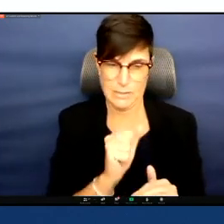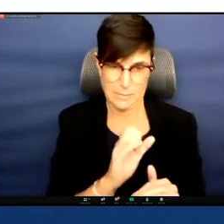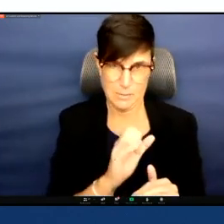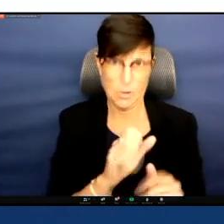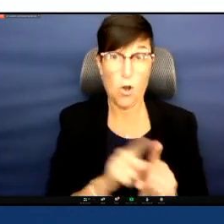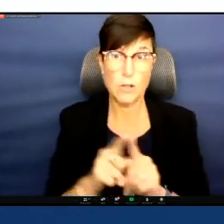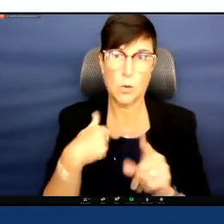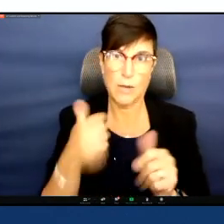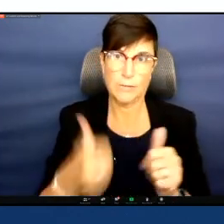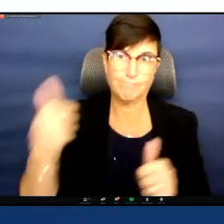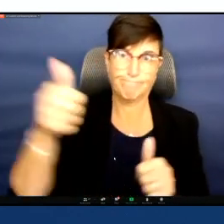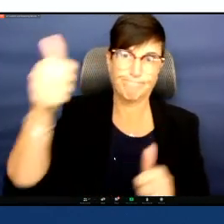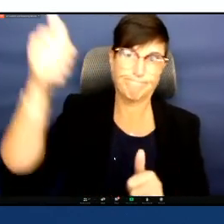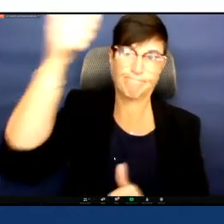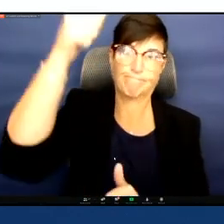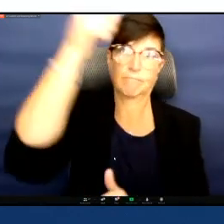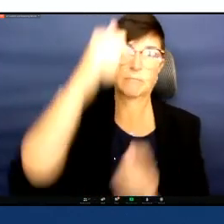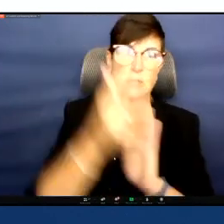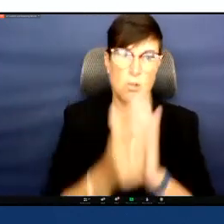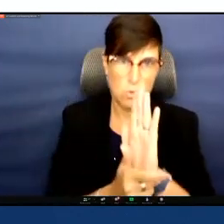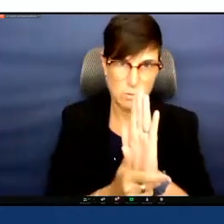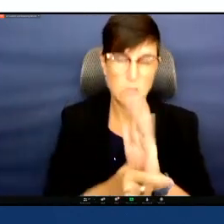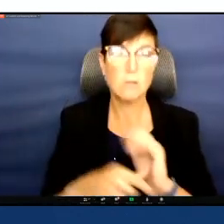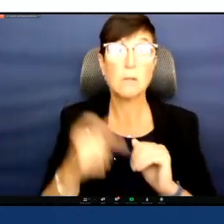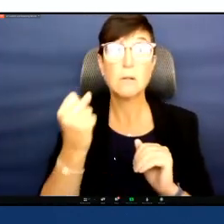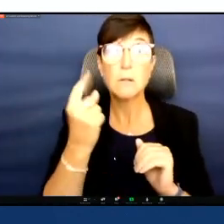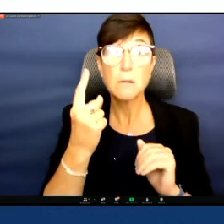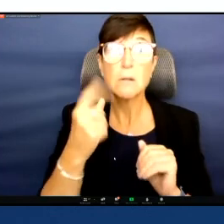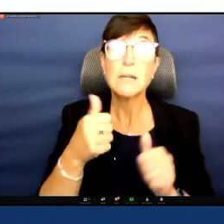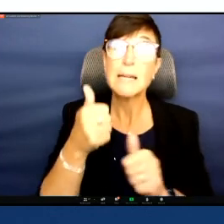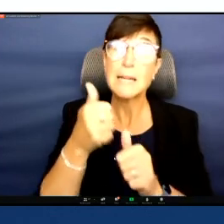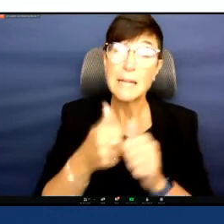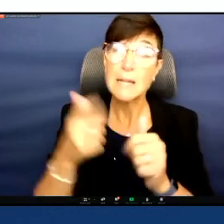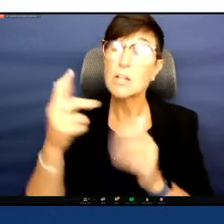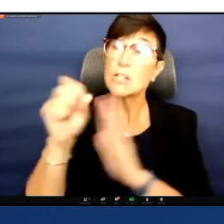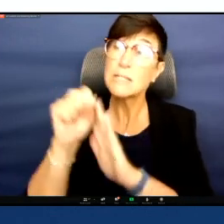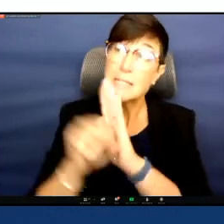Counties receive substantial funding from the state and federal governments, and rules for this funding